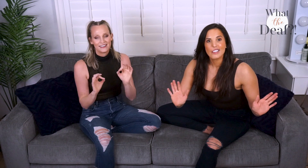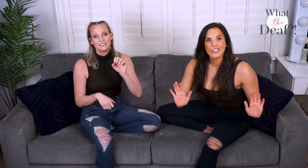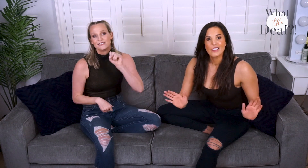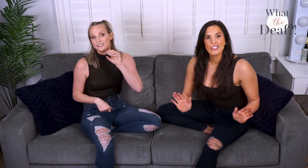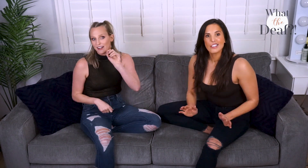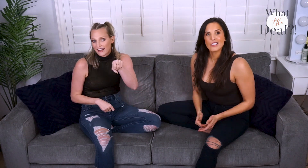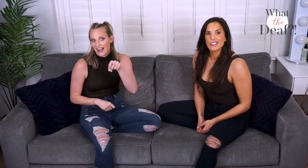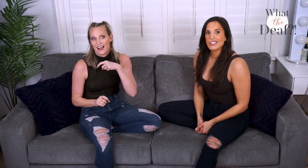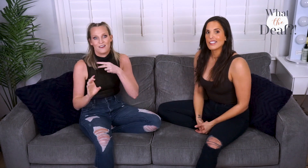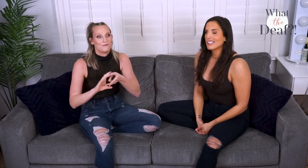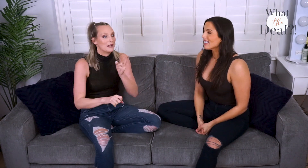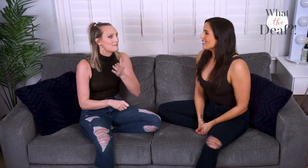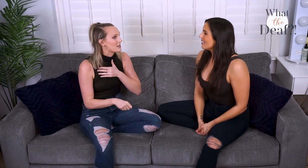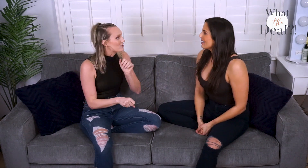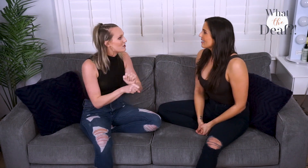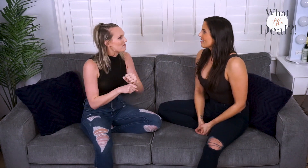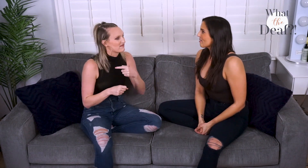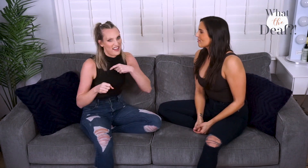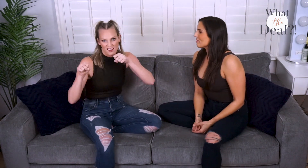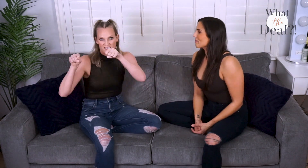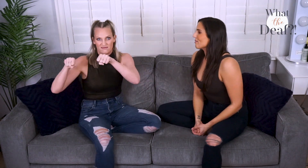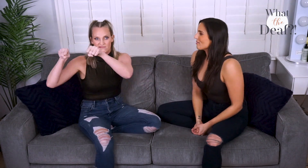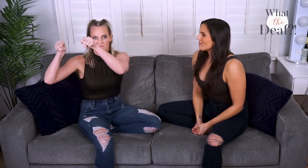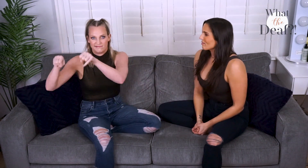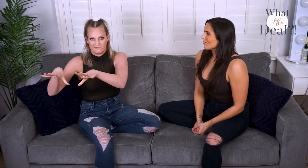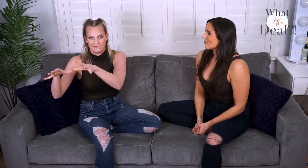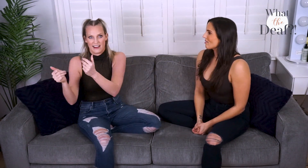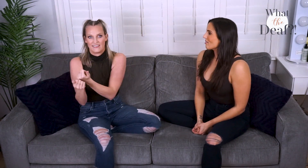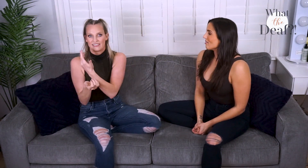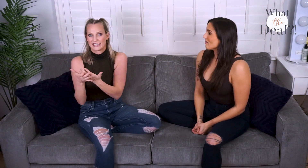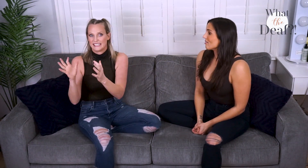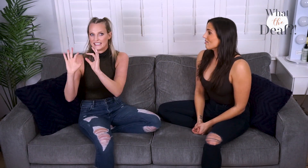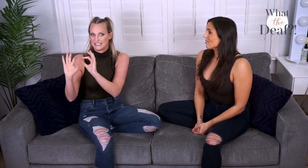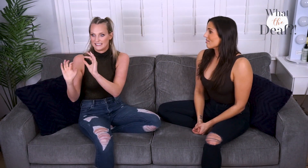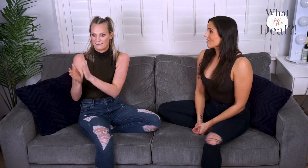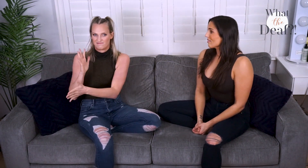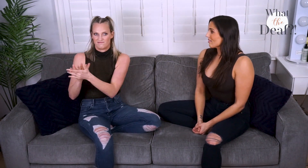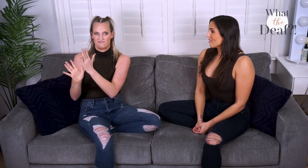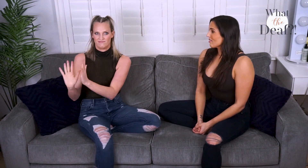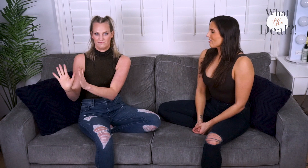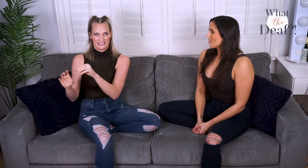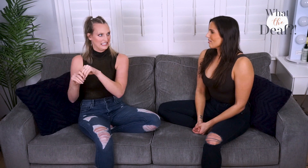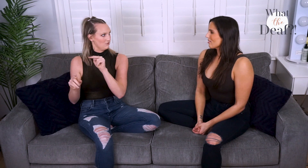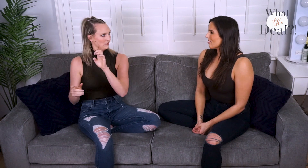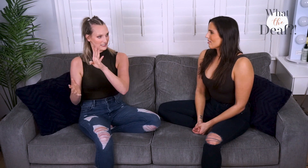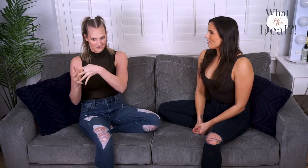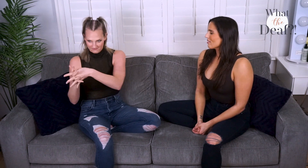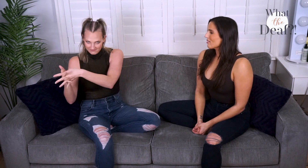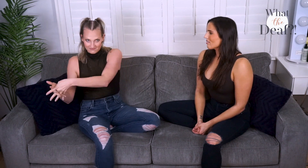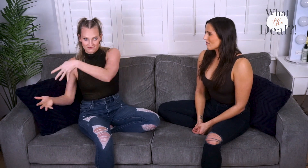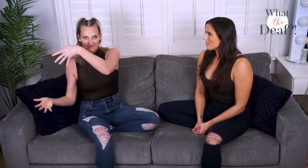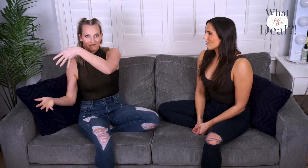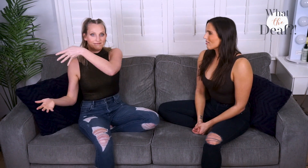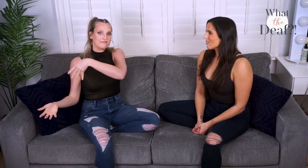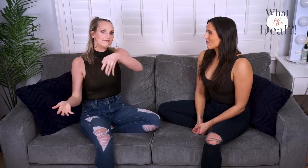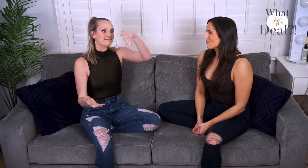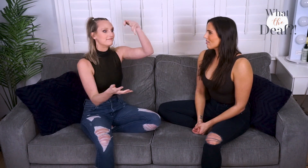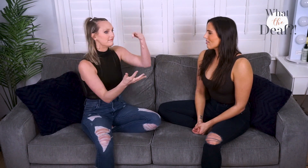New listeners, yes, so I quit my job, and basically left everything that I had in Nebraska,